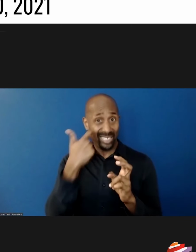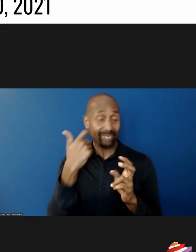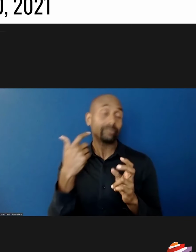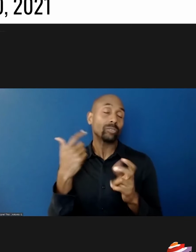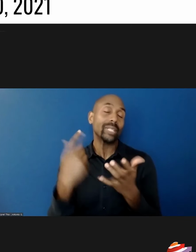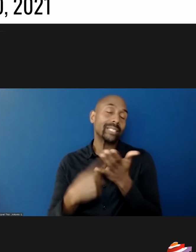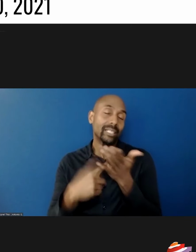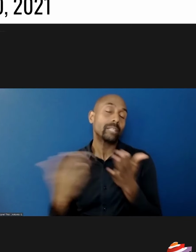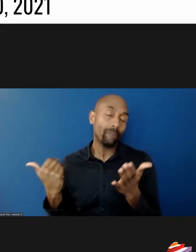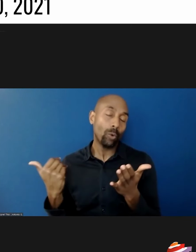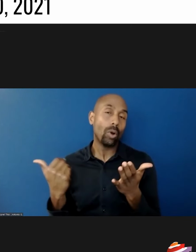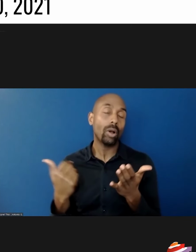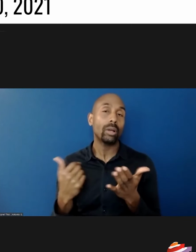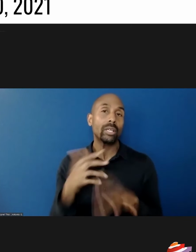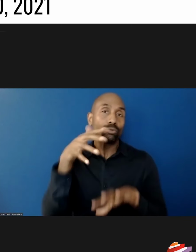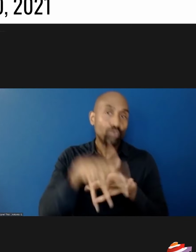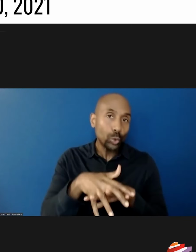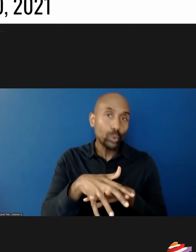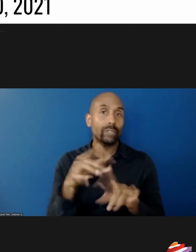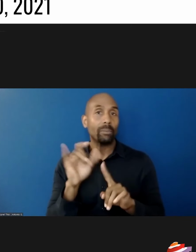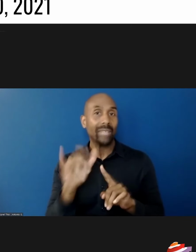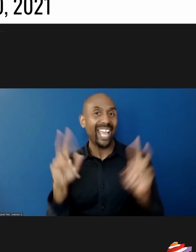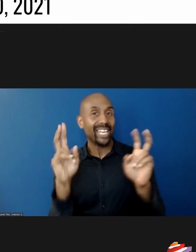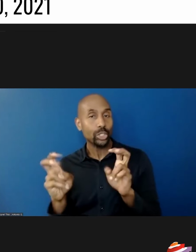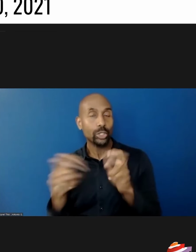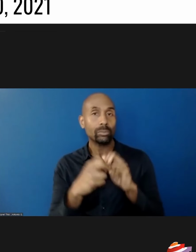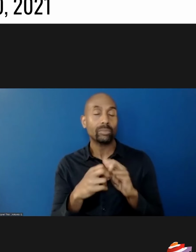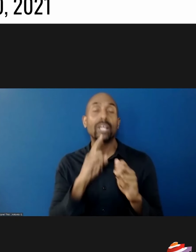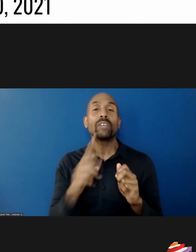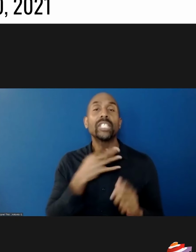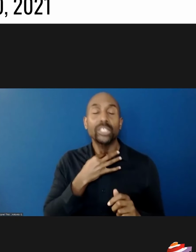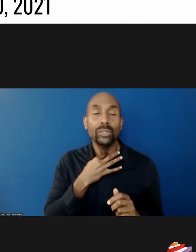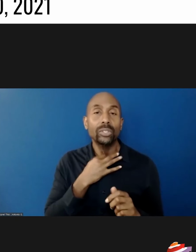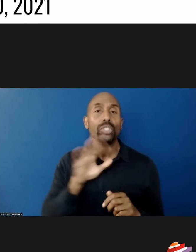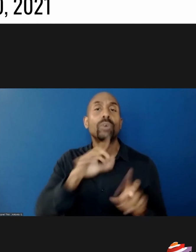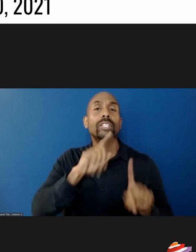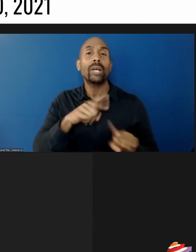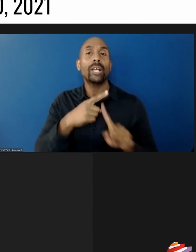curious to hear your response from your corner of the world.